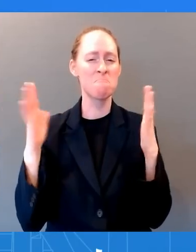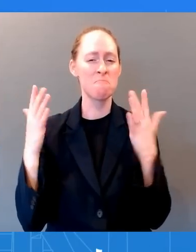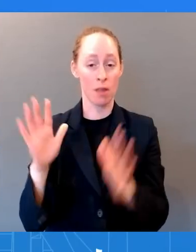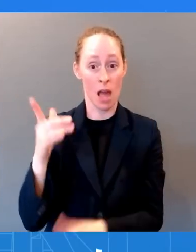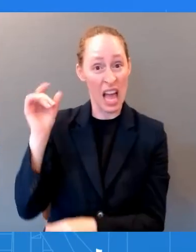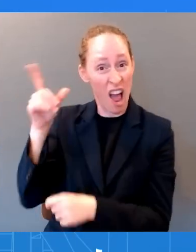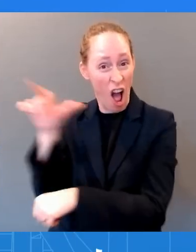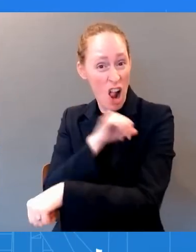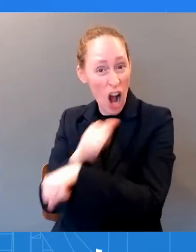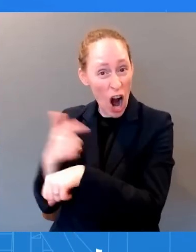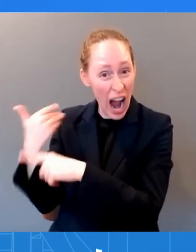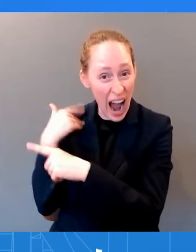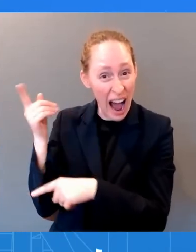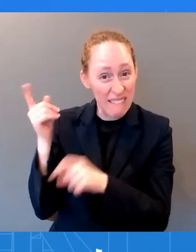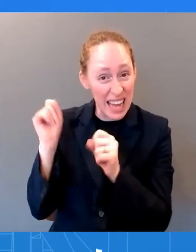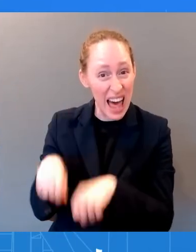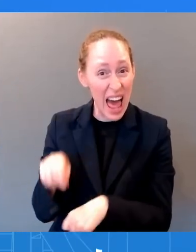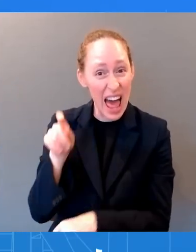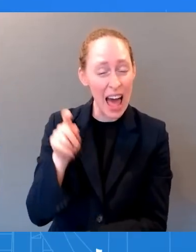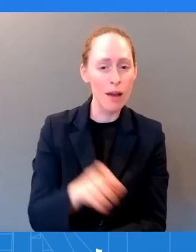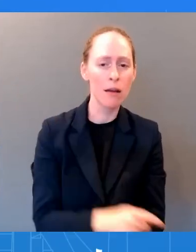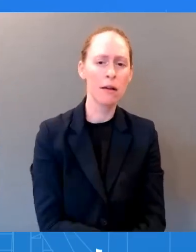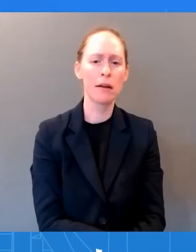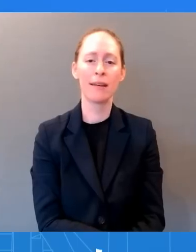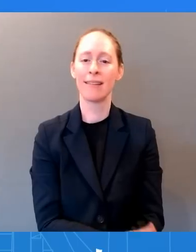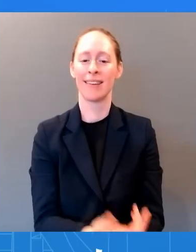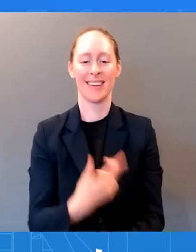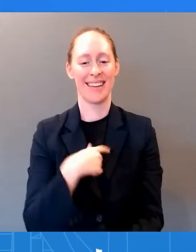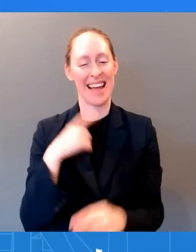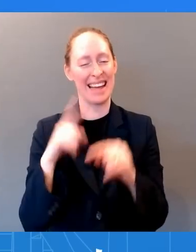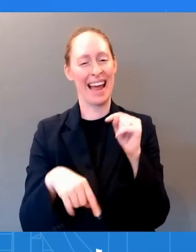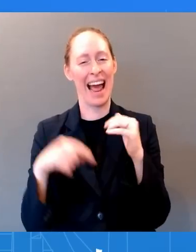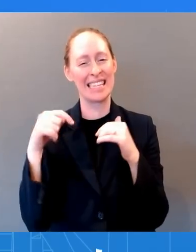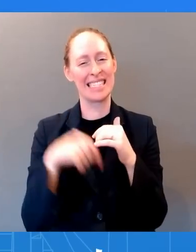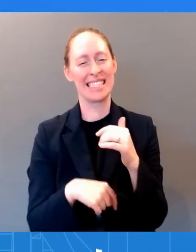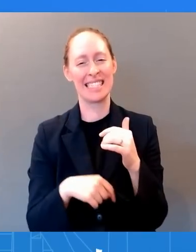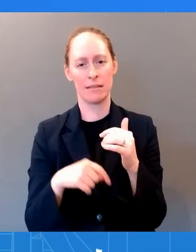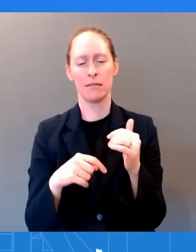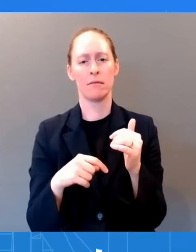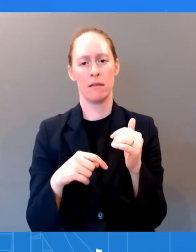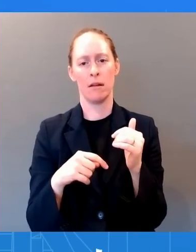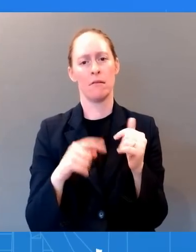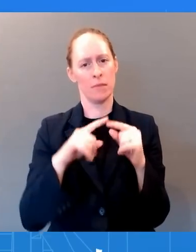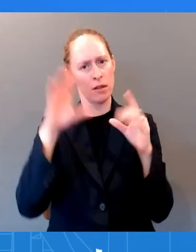I'm just not going to get into the specifics. Look, the administration has made progress on its promises regarding marijuana.